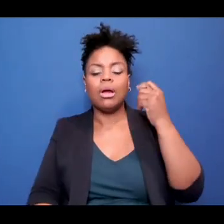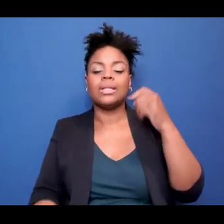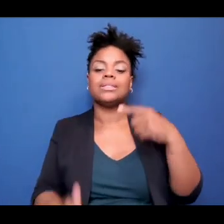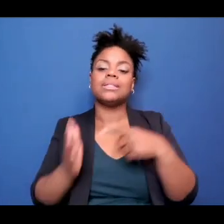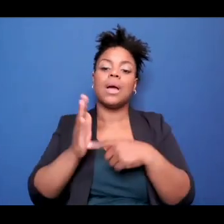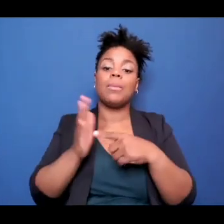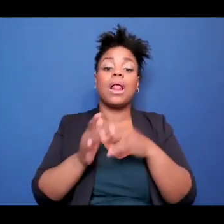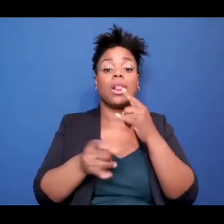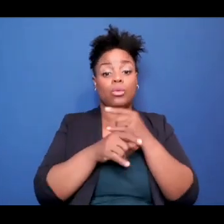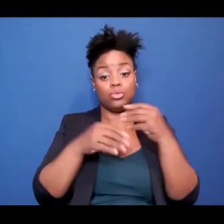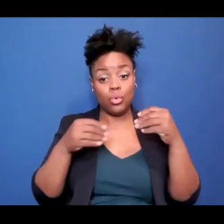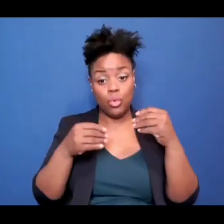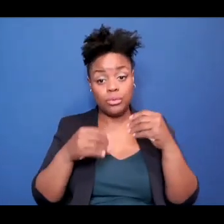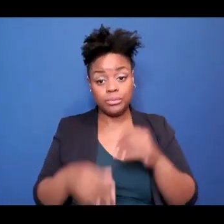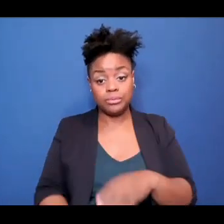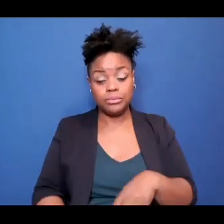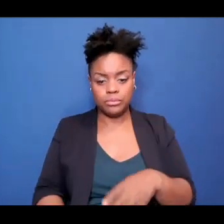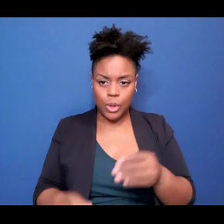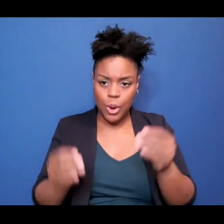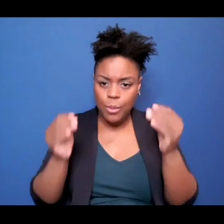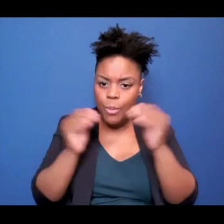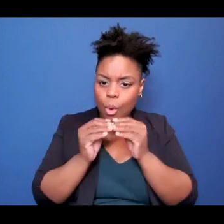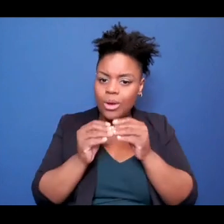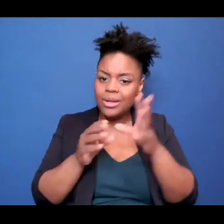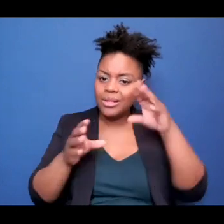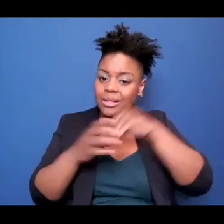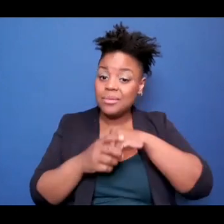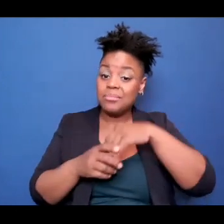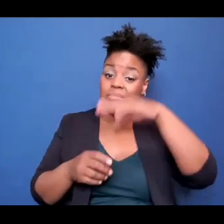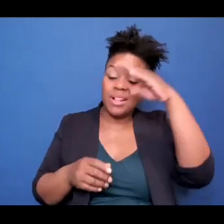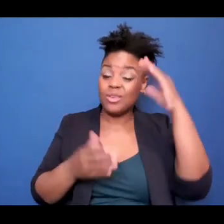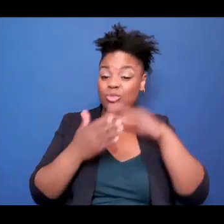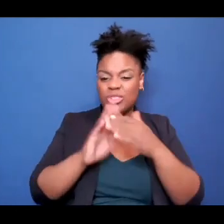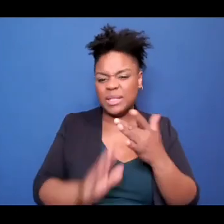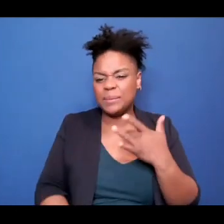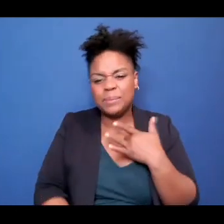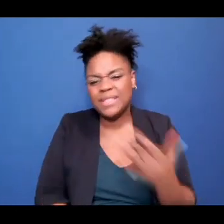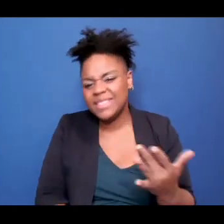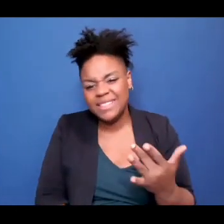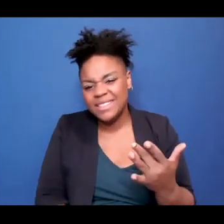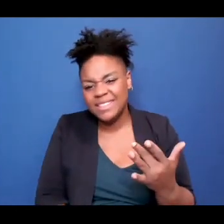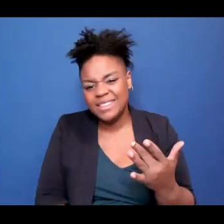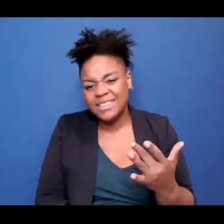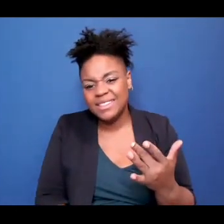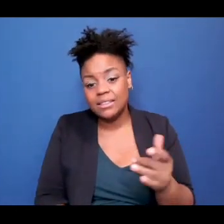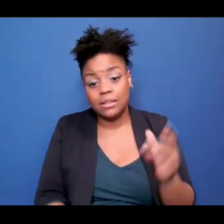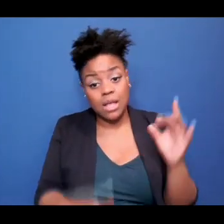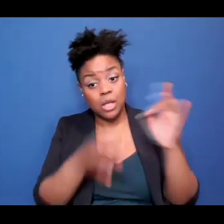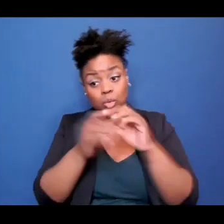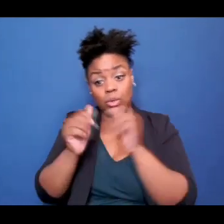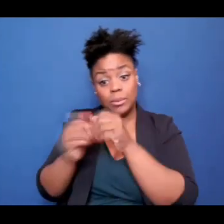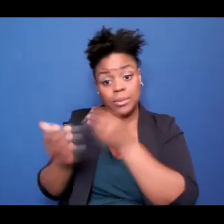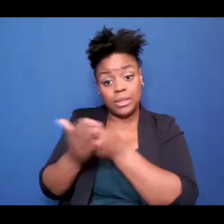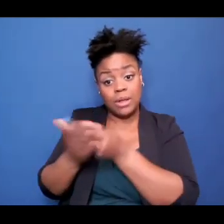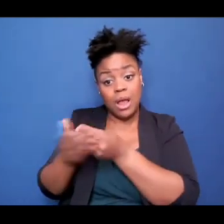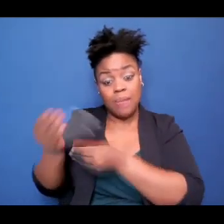IF YOU SEE IN THE CASE OF FOR EXAMPLE LIQUOR STORES WHICH ARE ALSO CONSISTENTLY FOUND TO BE DISPROPORTIONATELY DENSE IN BLACK NEIGHBORHOODS AND THAT